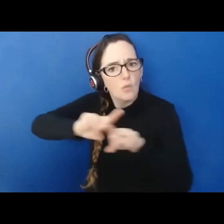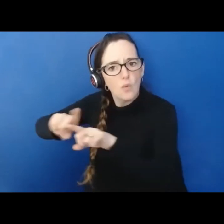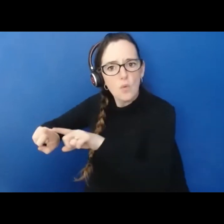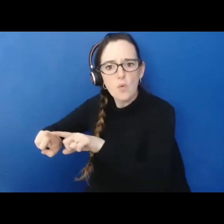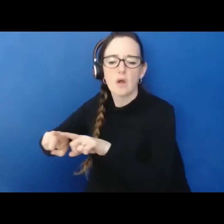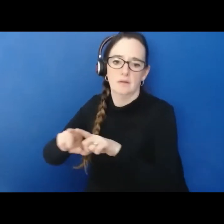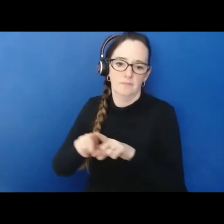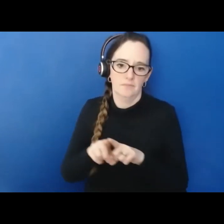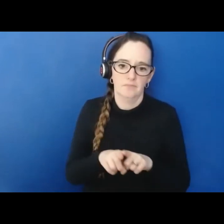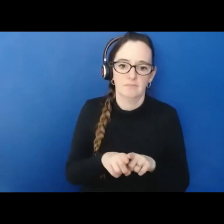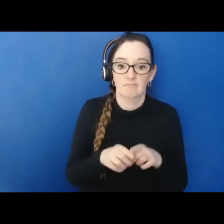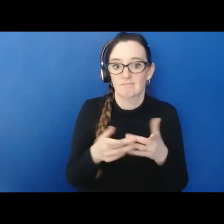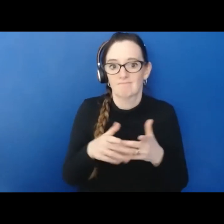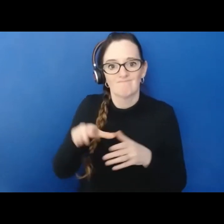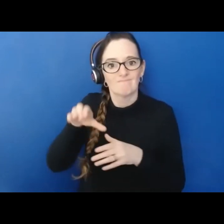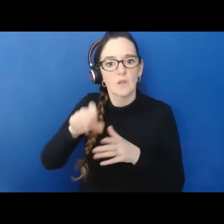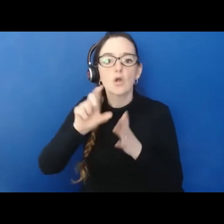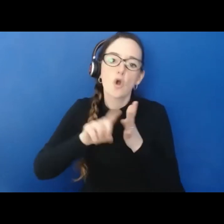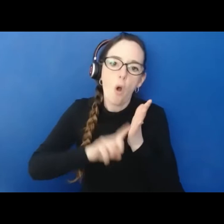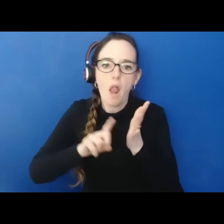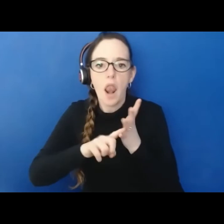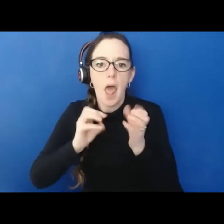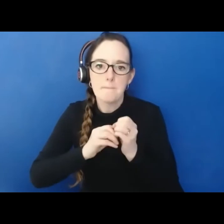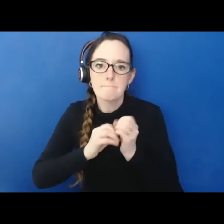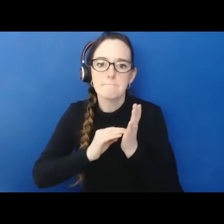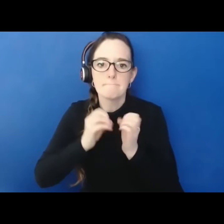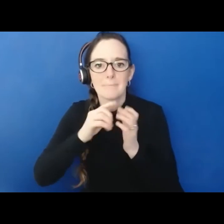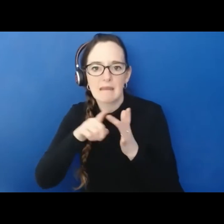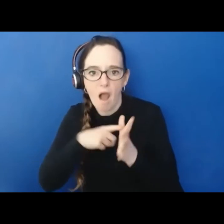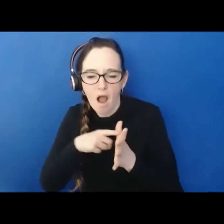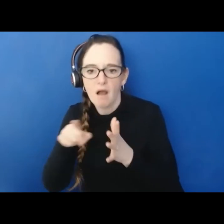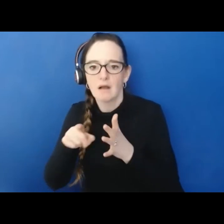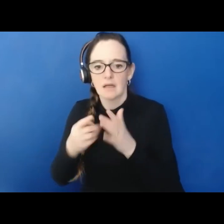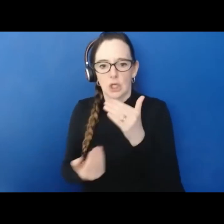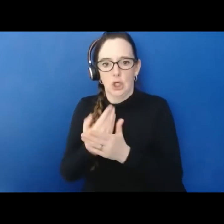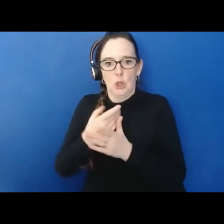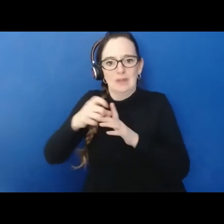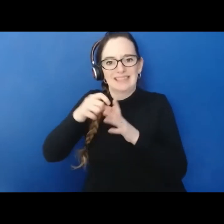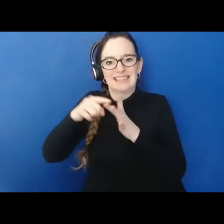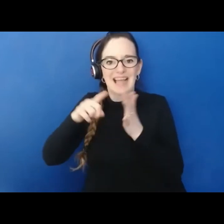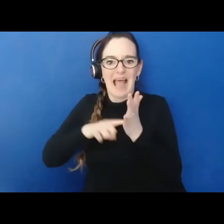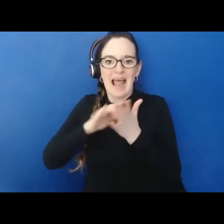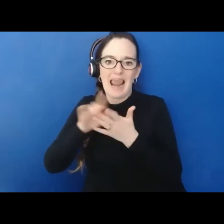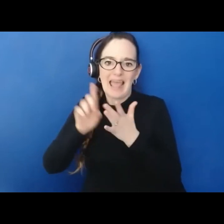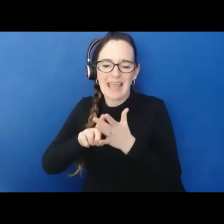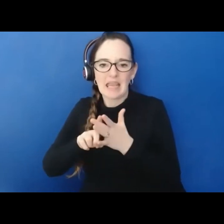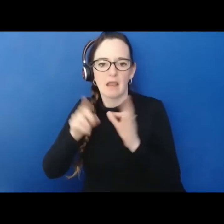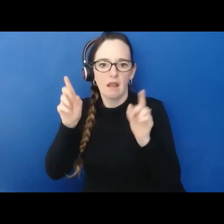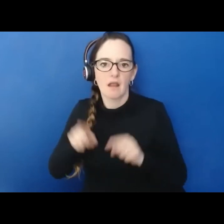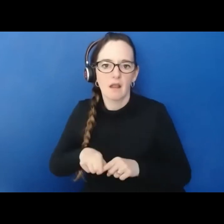Pooja Sood in New Delhi, artist in residency; Ute Meta Bauer in the University of Singapore,